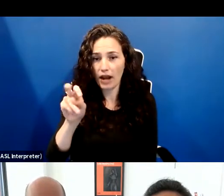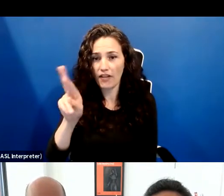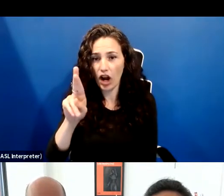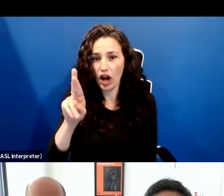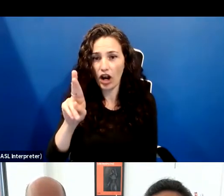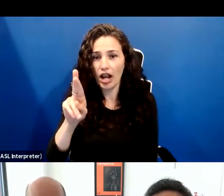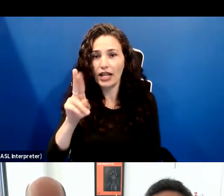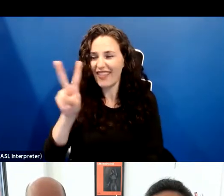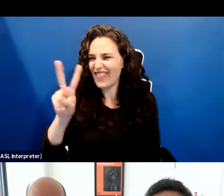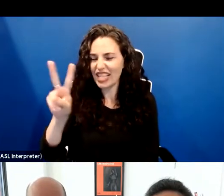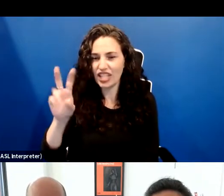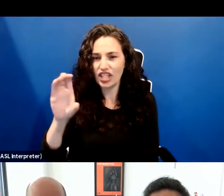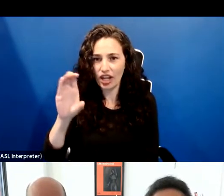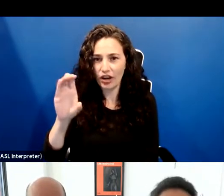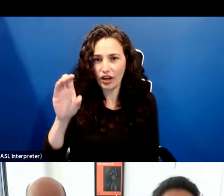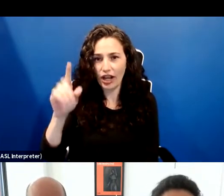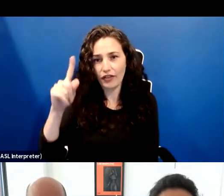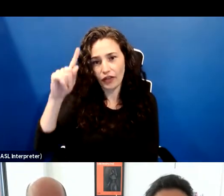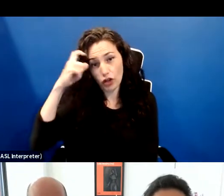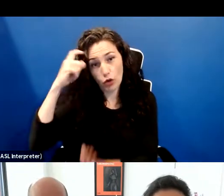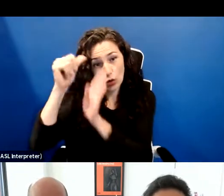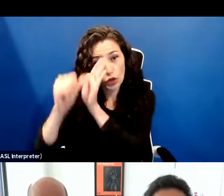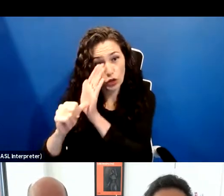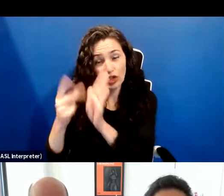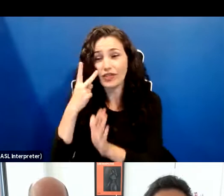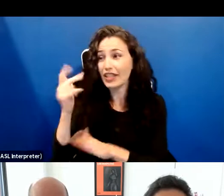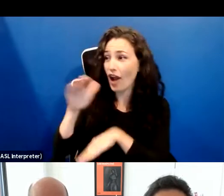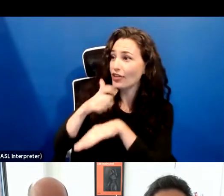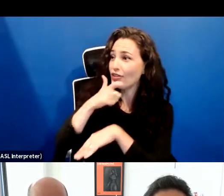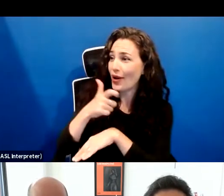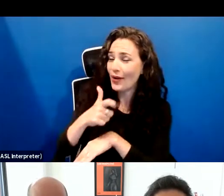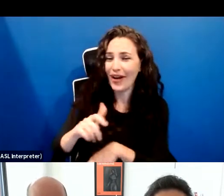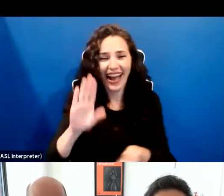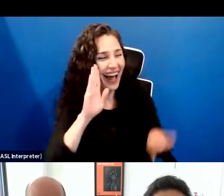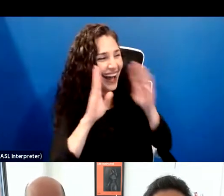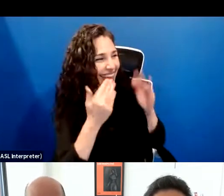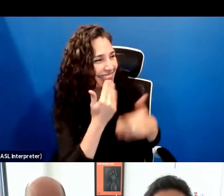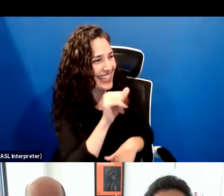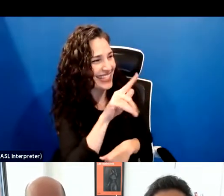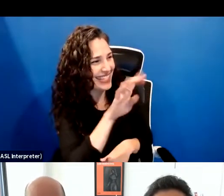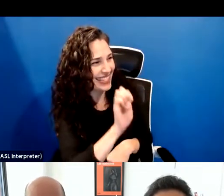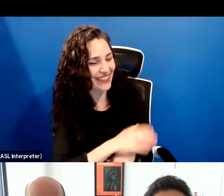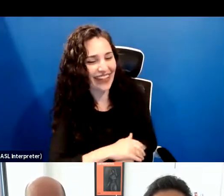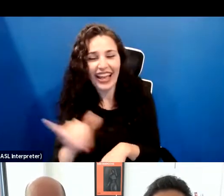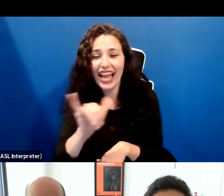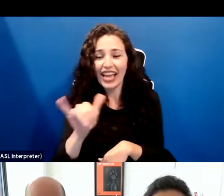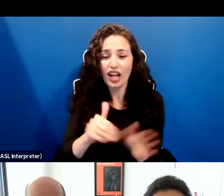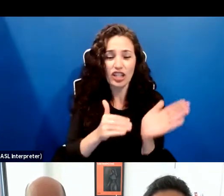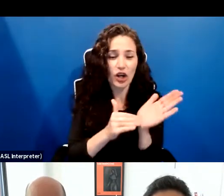you've seen on the show. John, thank you so much. Hi Steve, thanks for having me. Yeah. And we have Dr. Mirtha Macri,